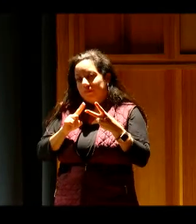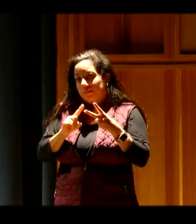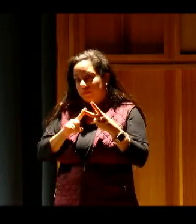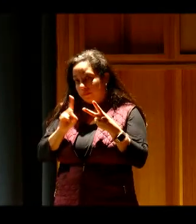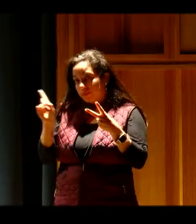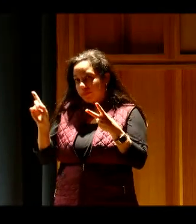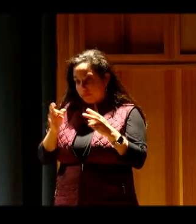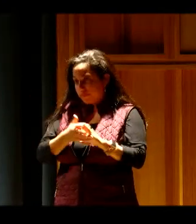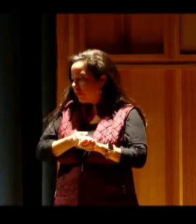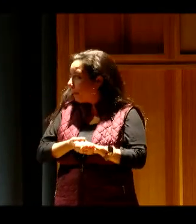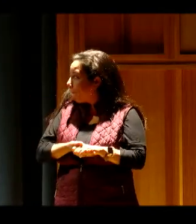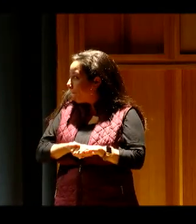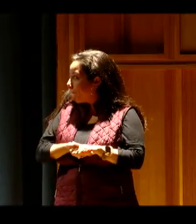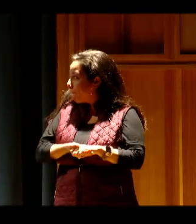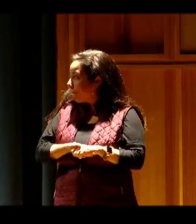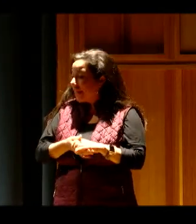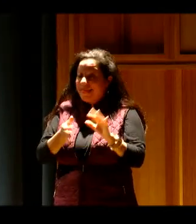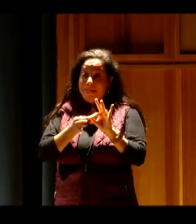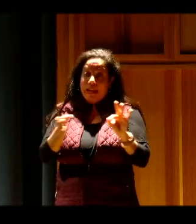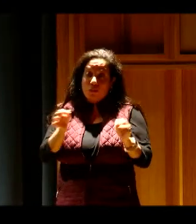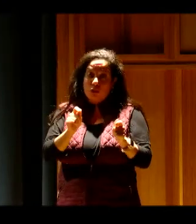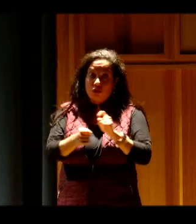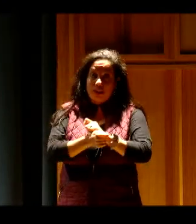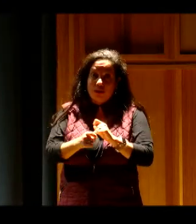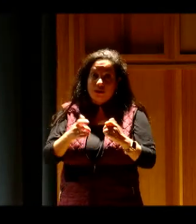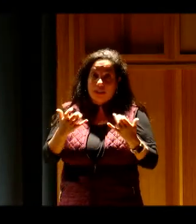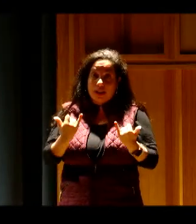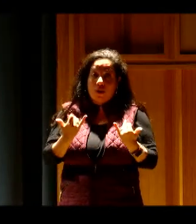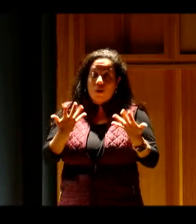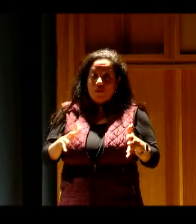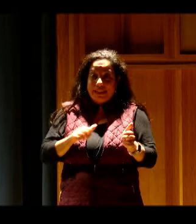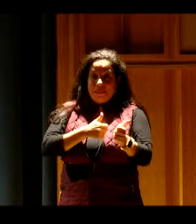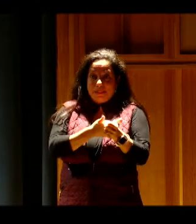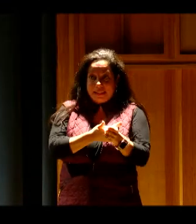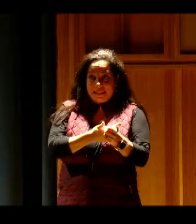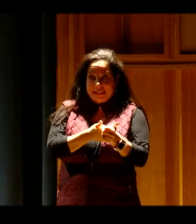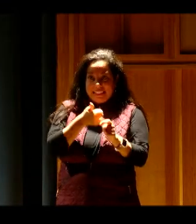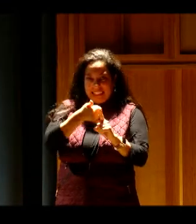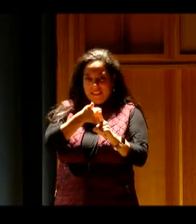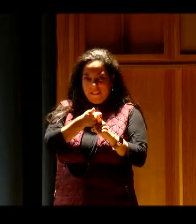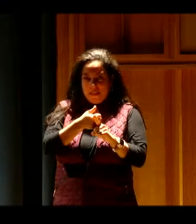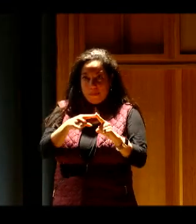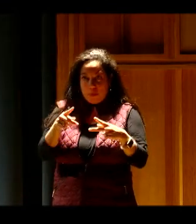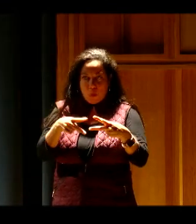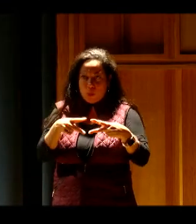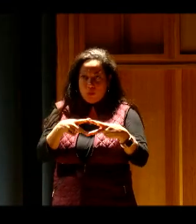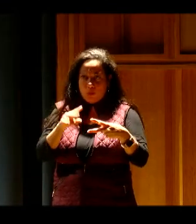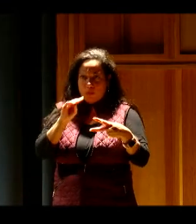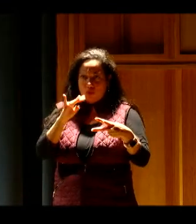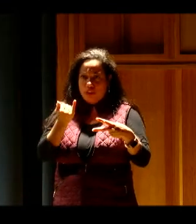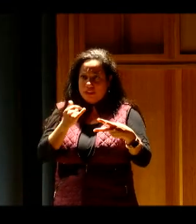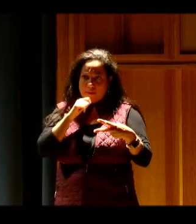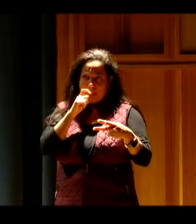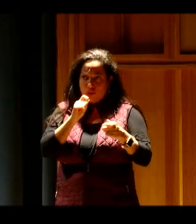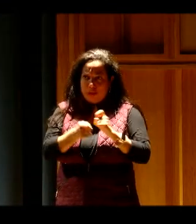The language has changed, it's updated itself, but actually those two objectives haven't changed at all.